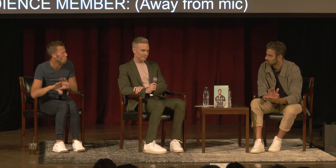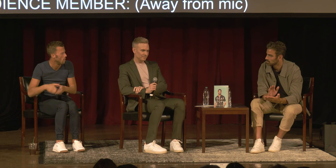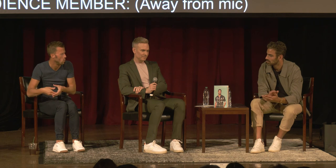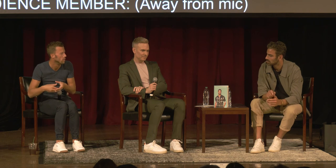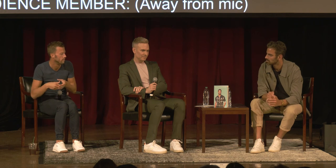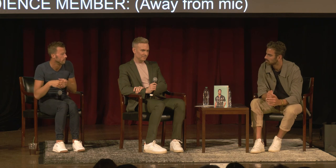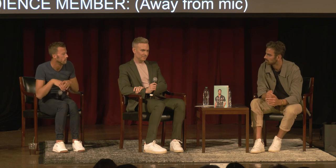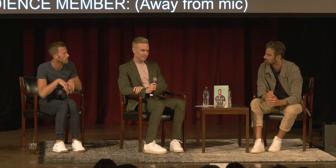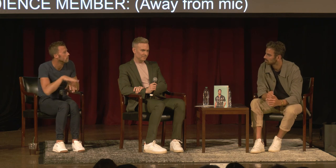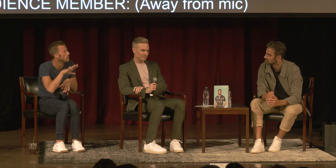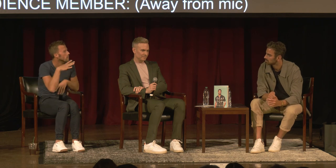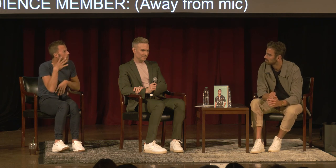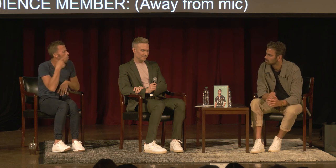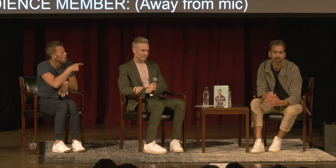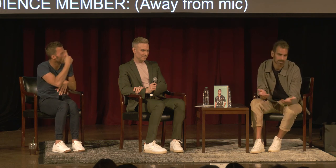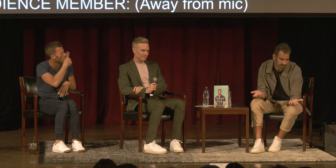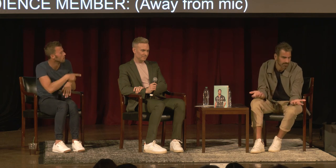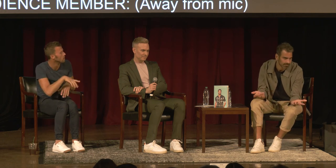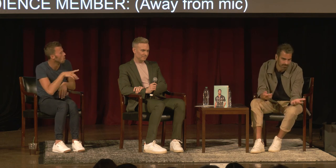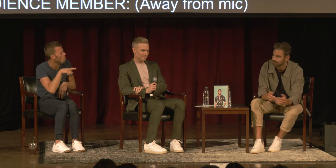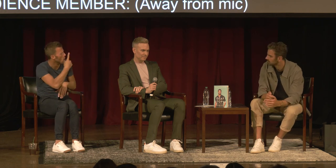What do you think the Deaf community along with the hearing community